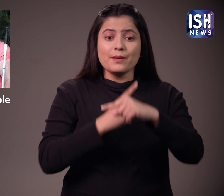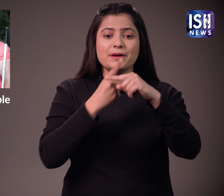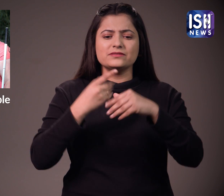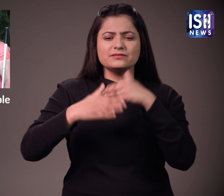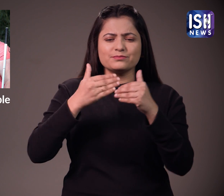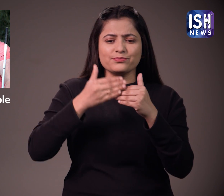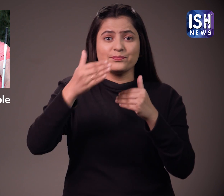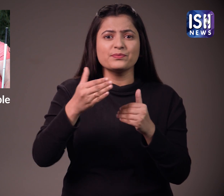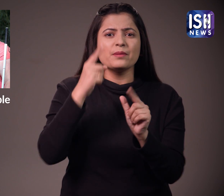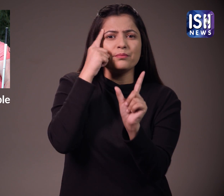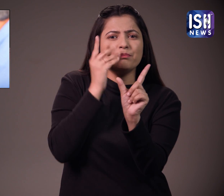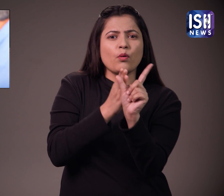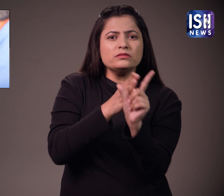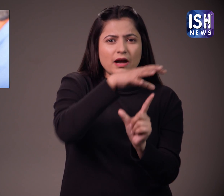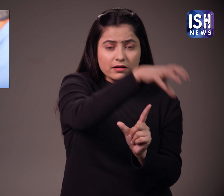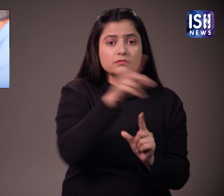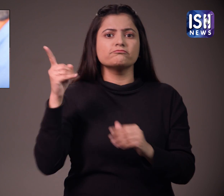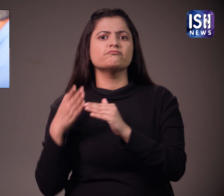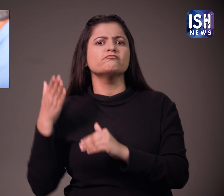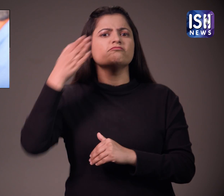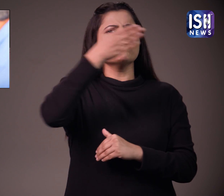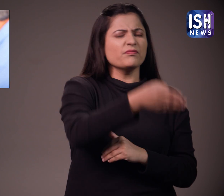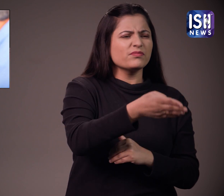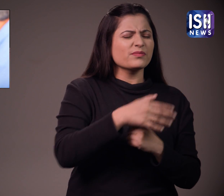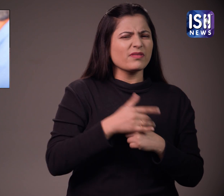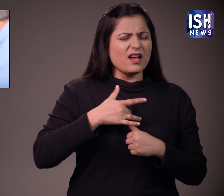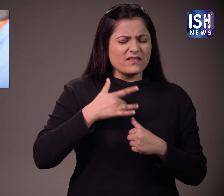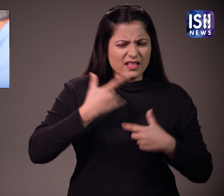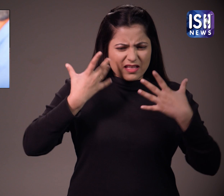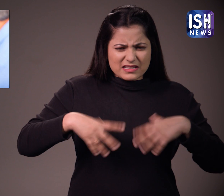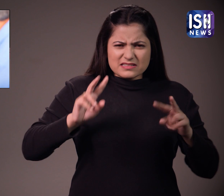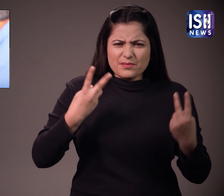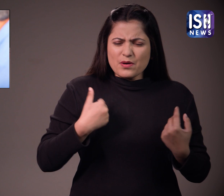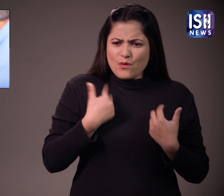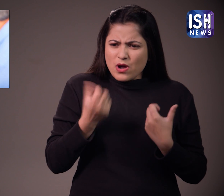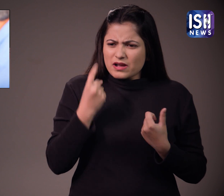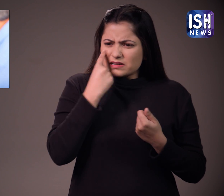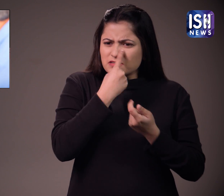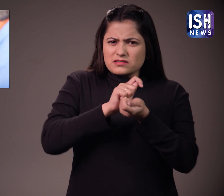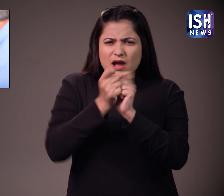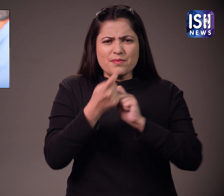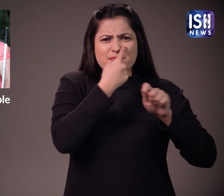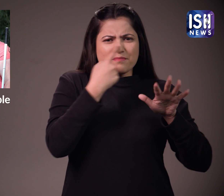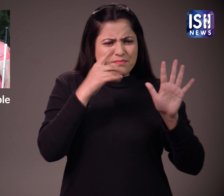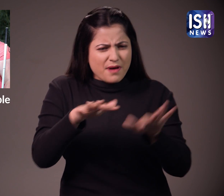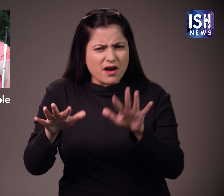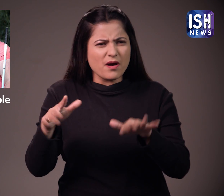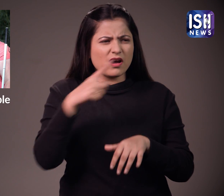Jewl even went to a Psychologist and explained that she fett more comfortable being blind.